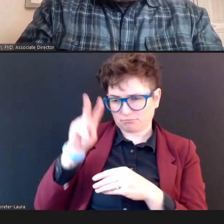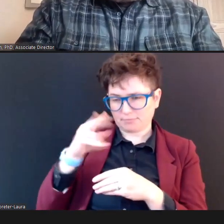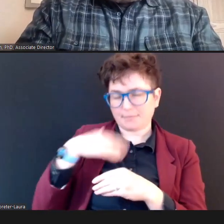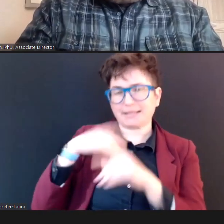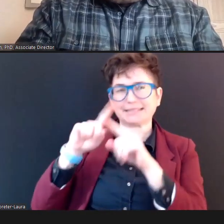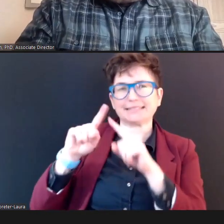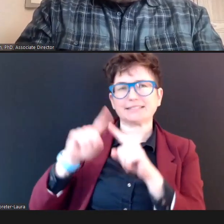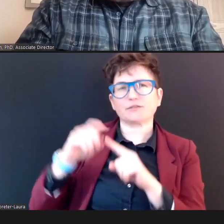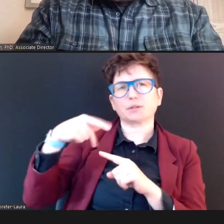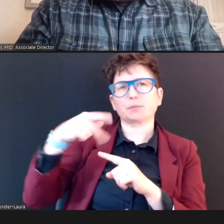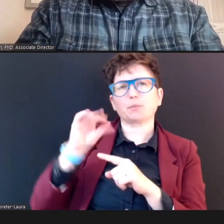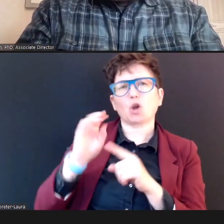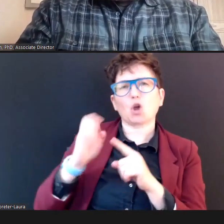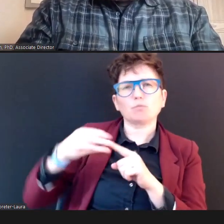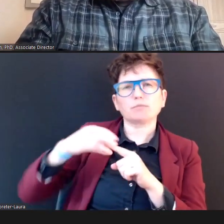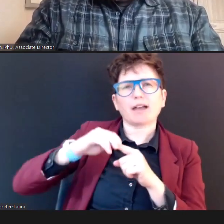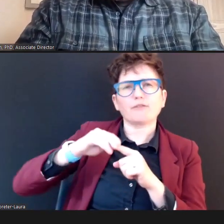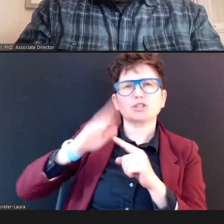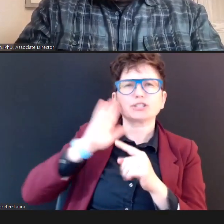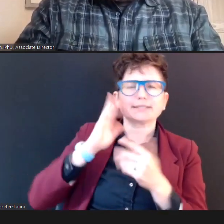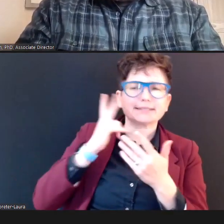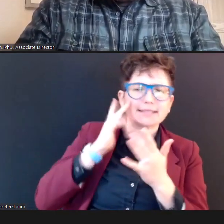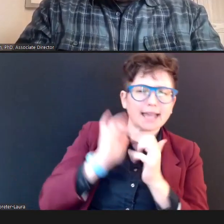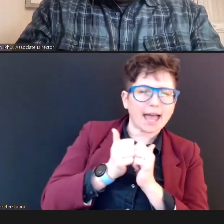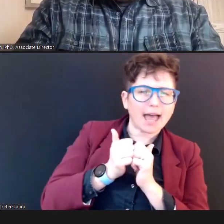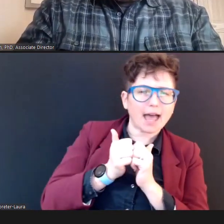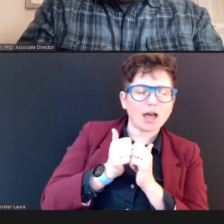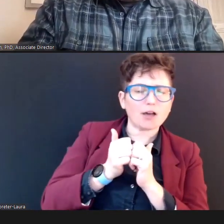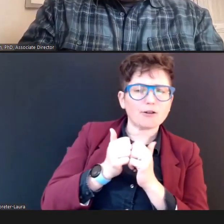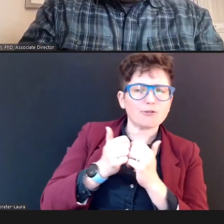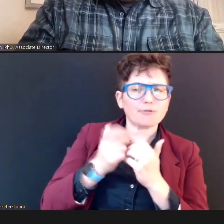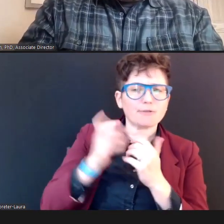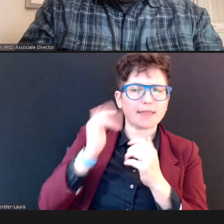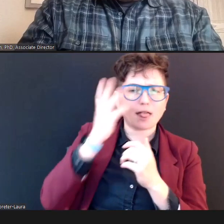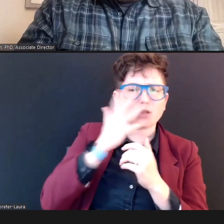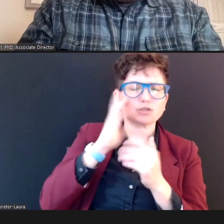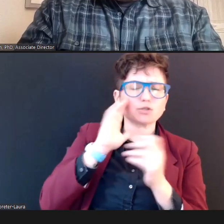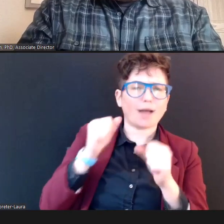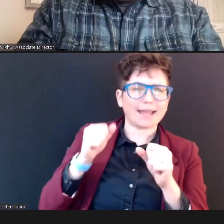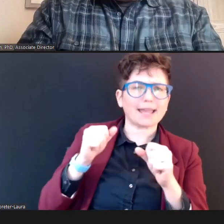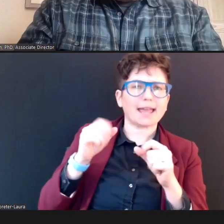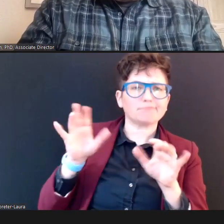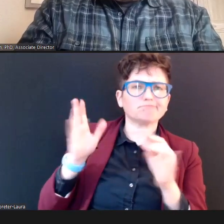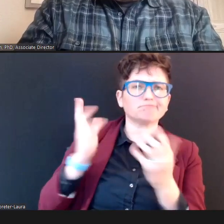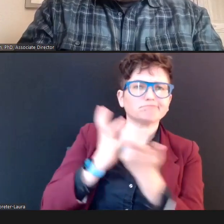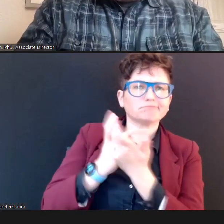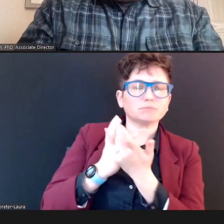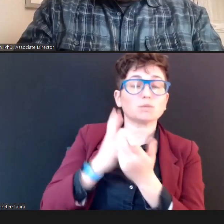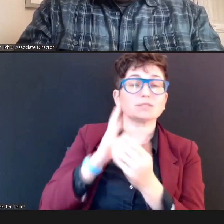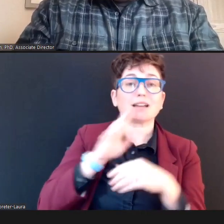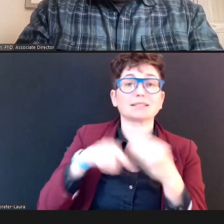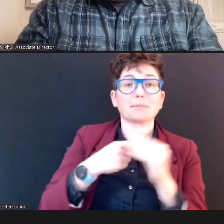selection on that how that that ear